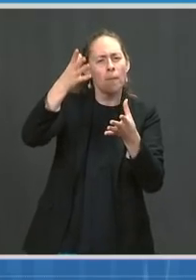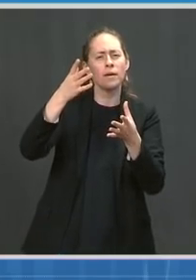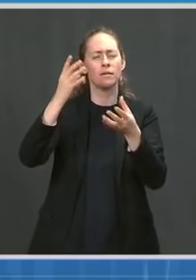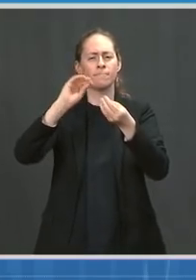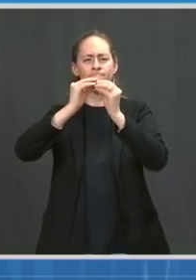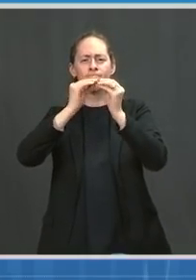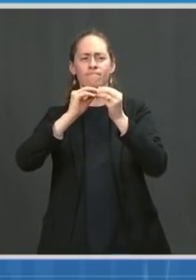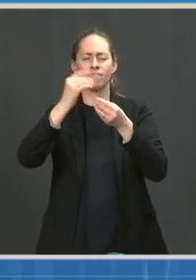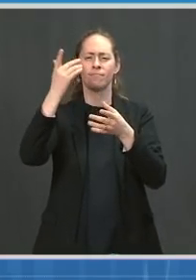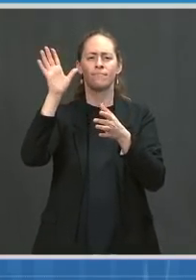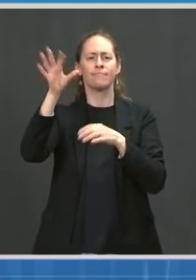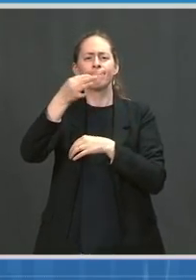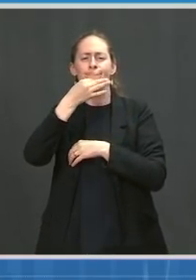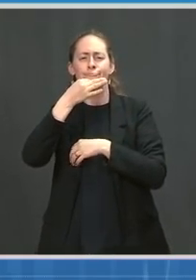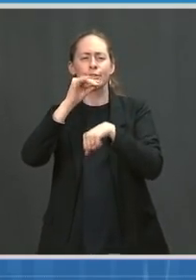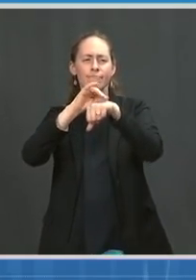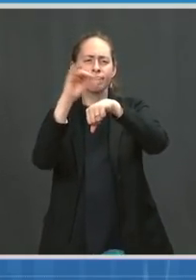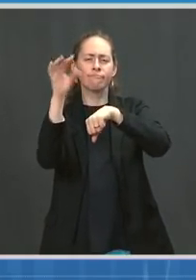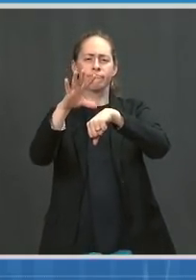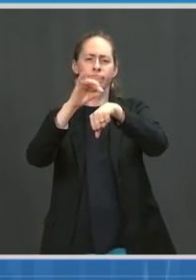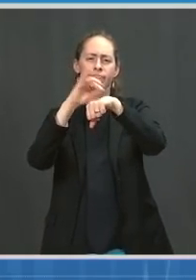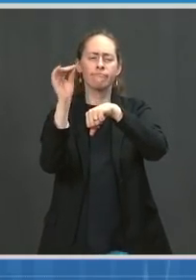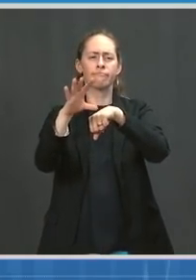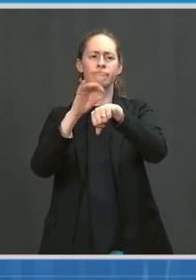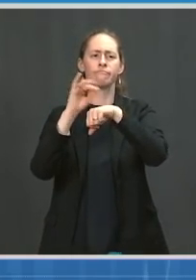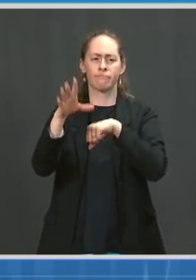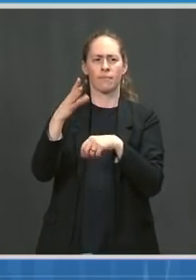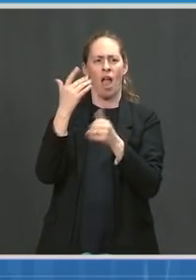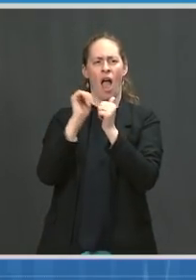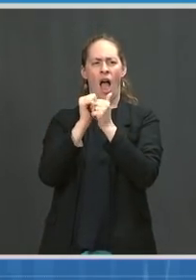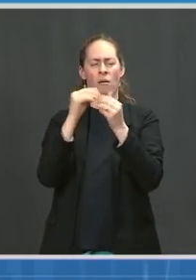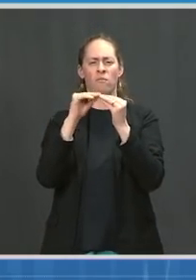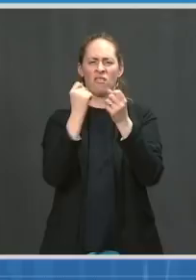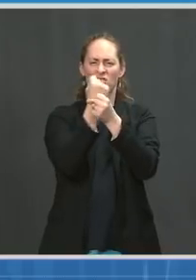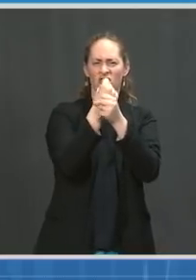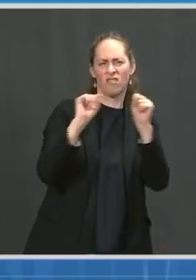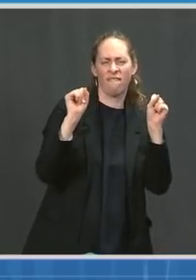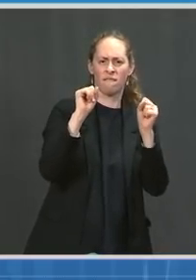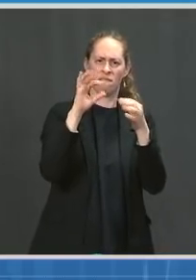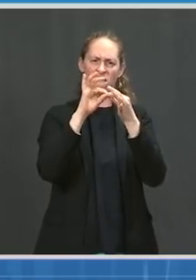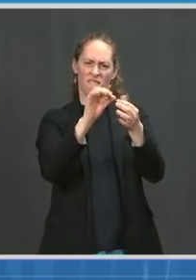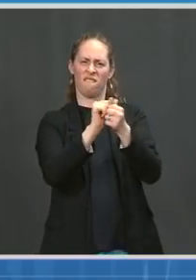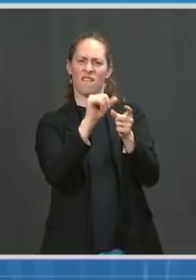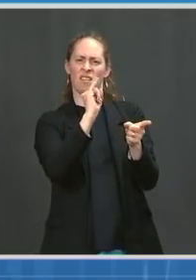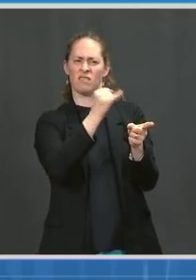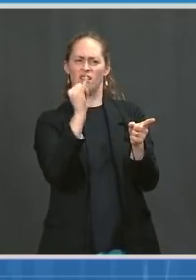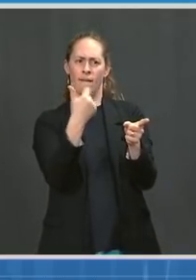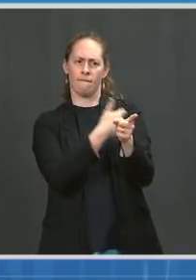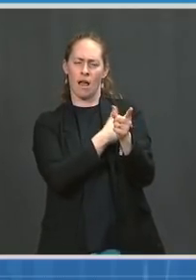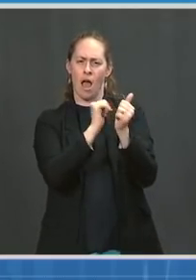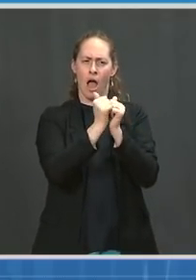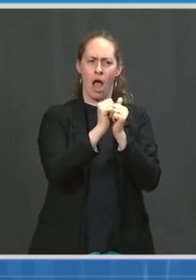ACIP will review the safety profile of the Johnson & Johnson vaccine based on all of the available evidence.